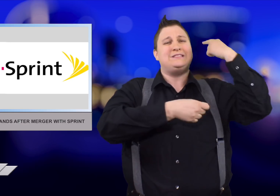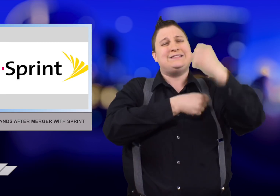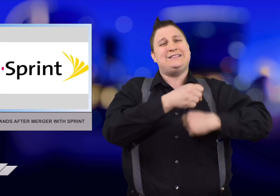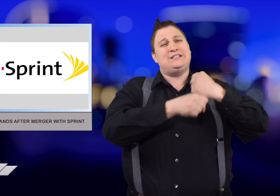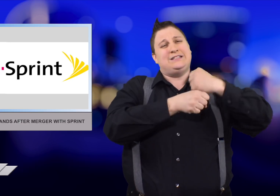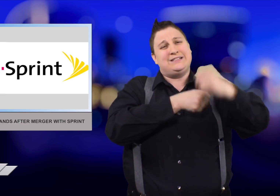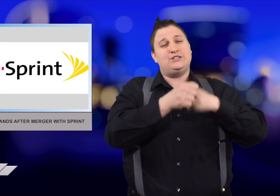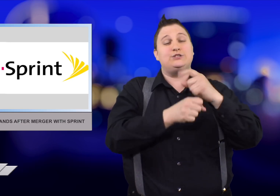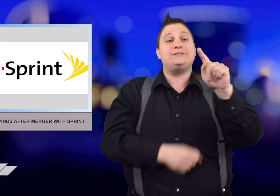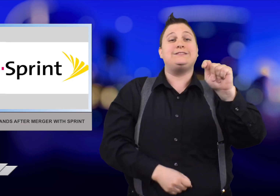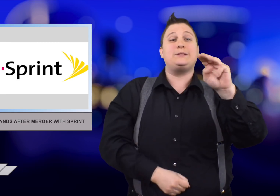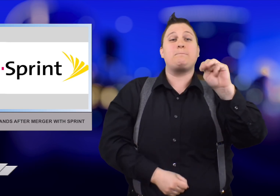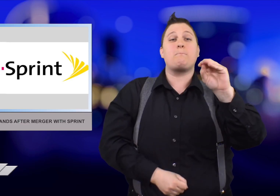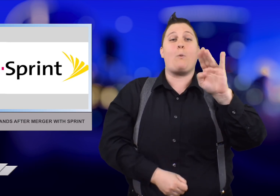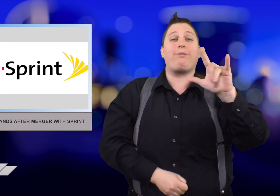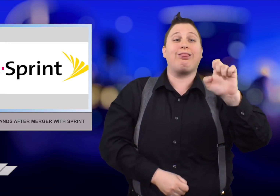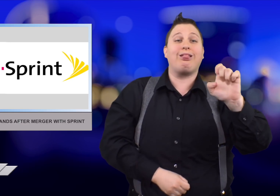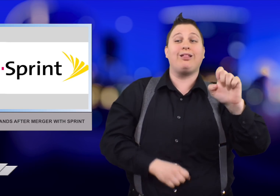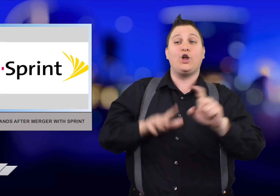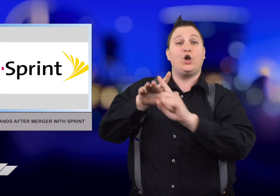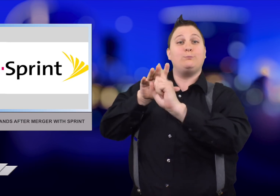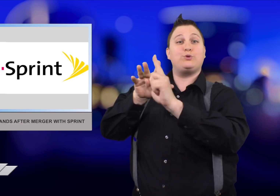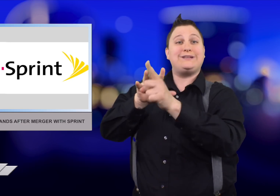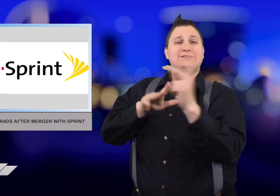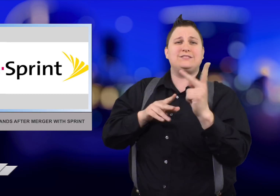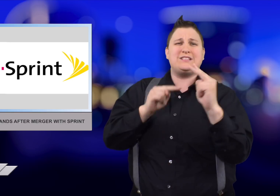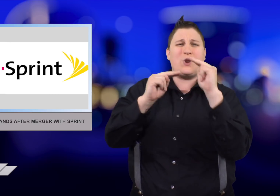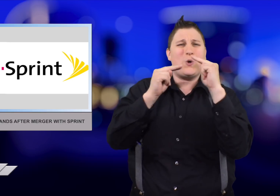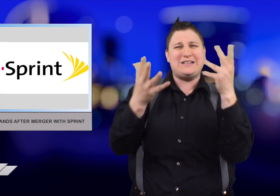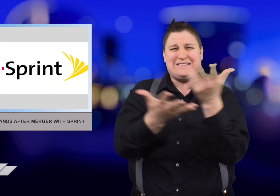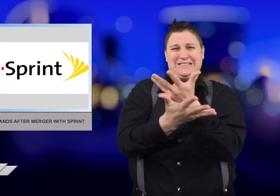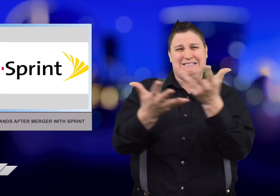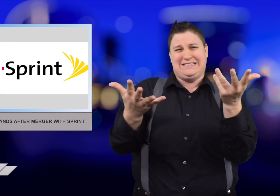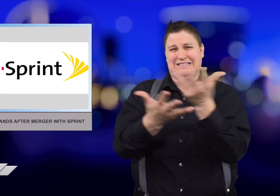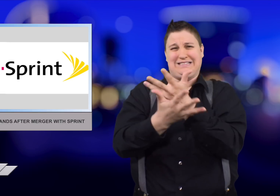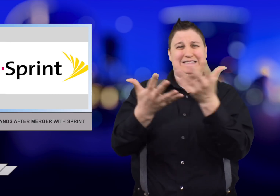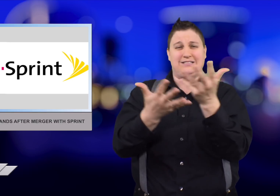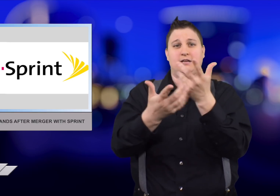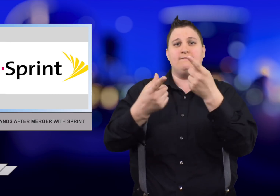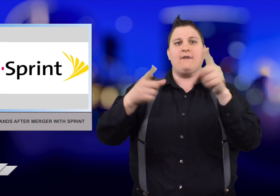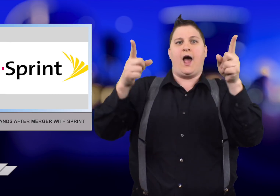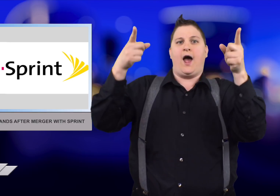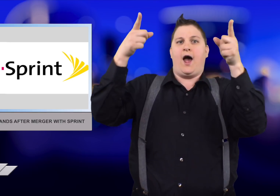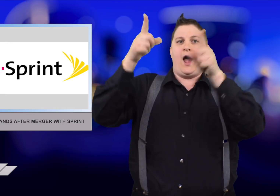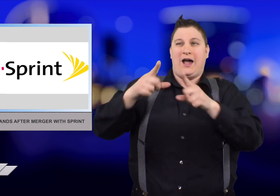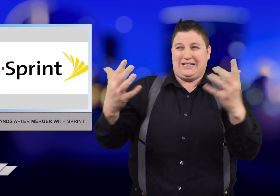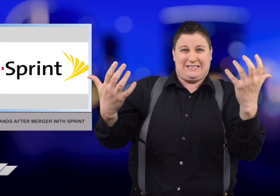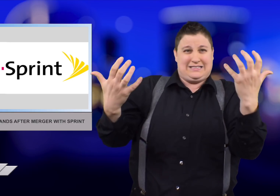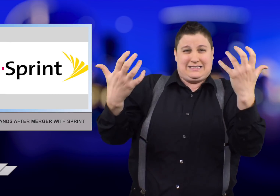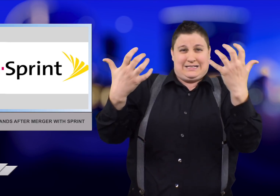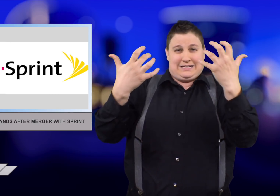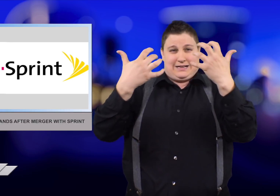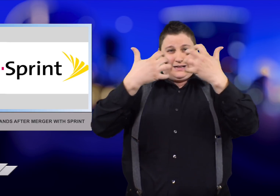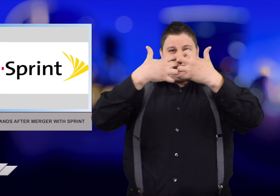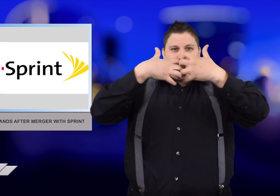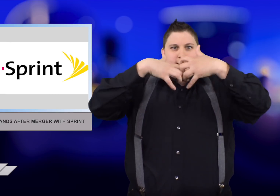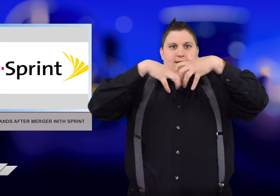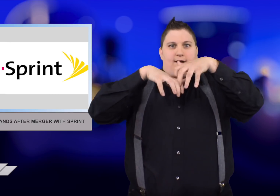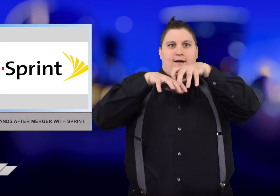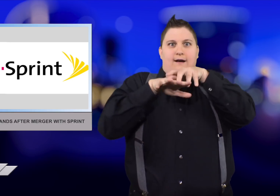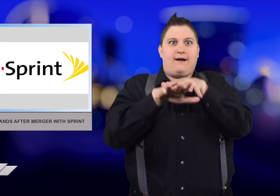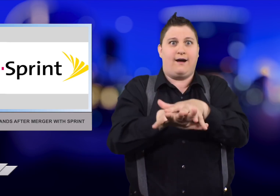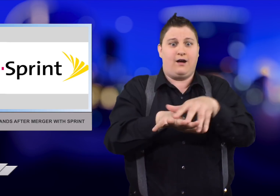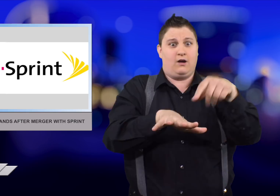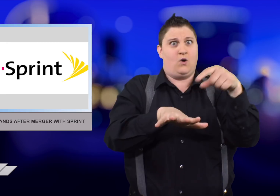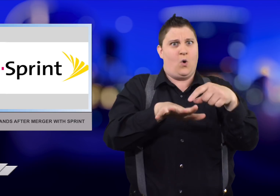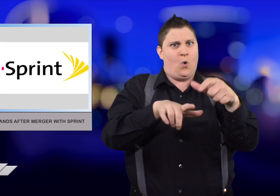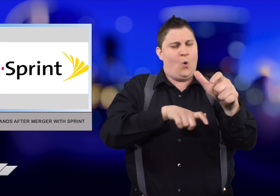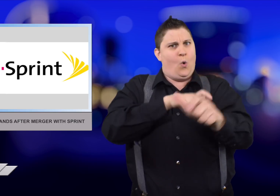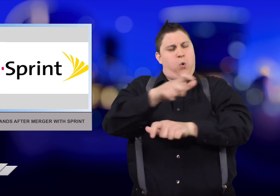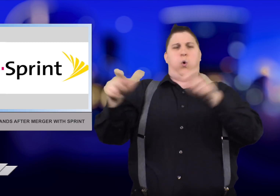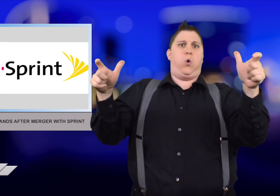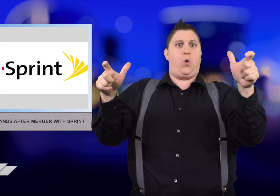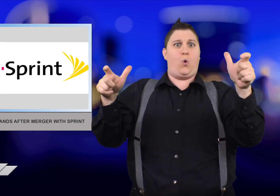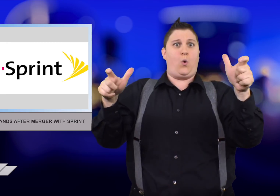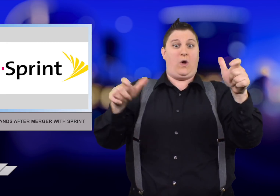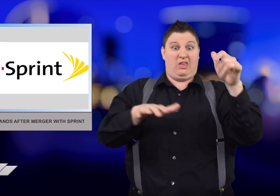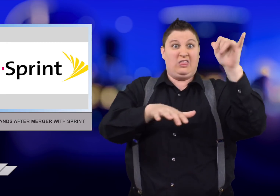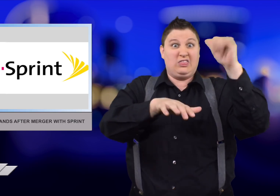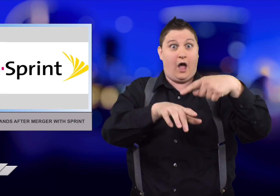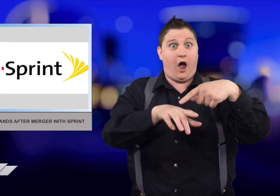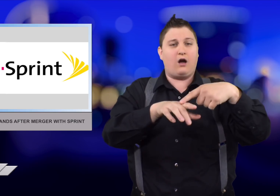After years of negotiating, T-Mobile and Sprint have finally agreed to a massive merger.